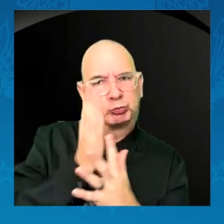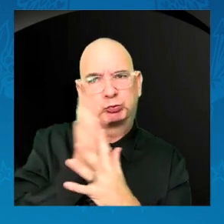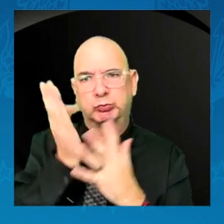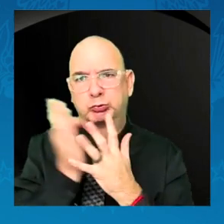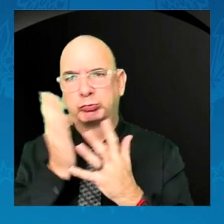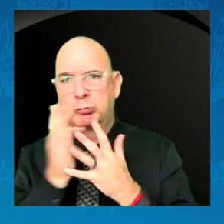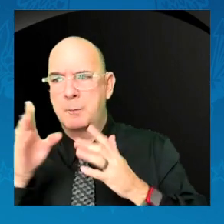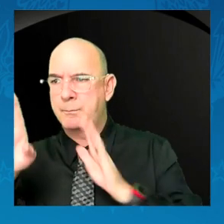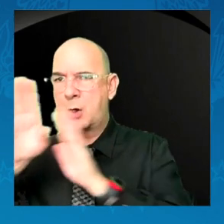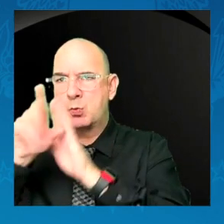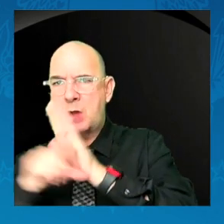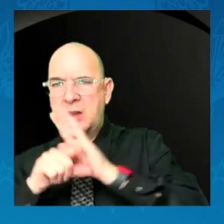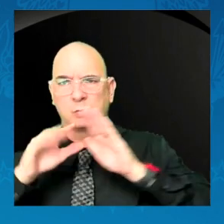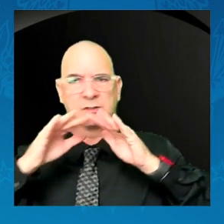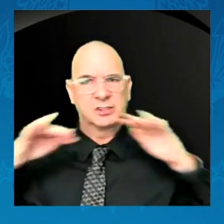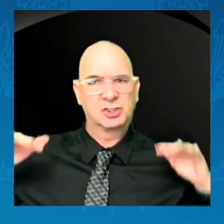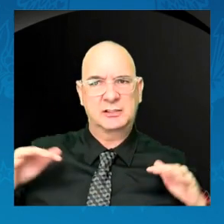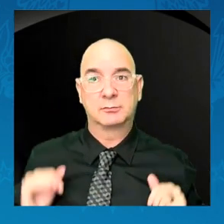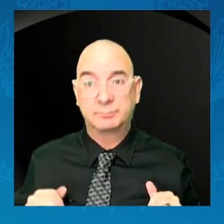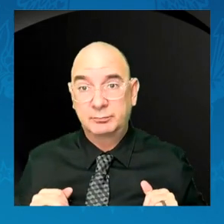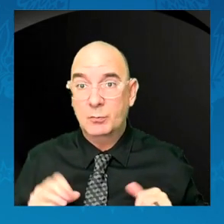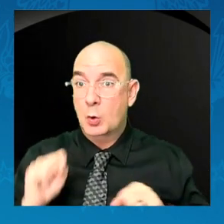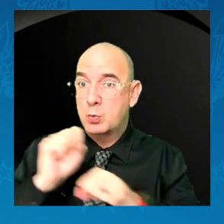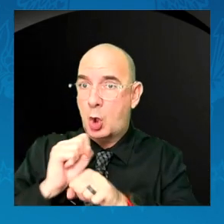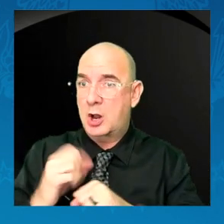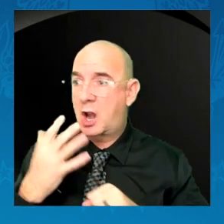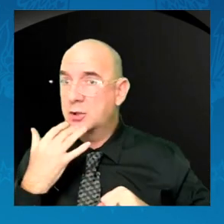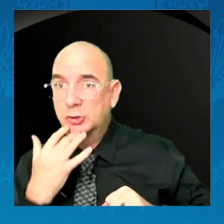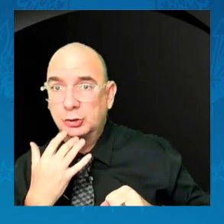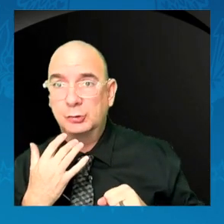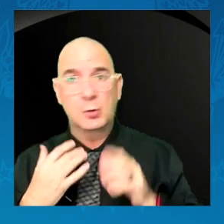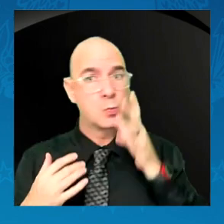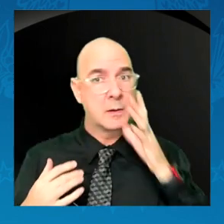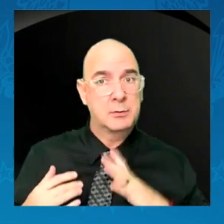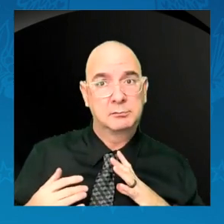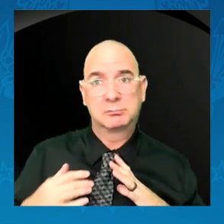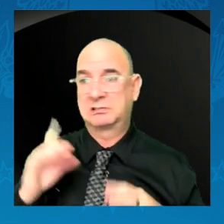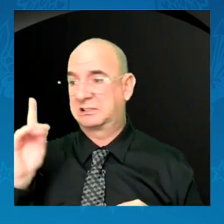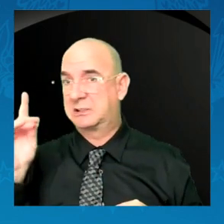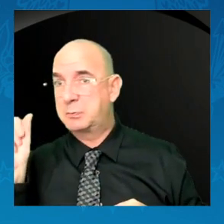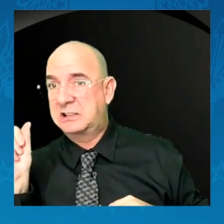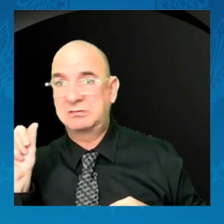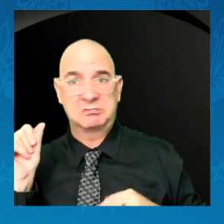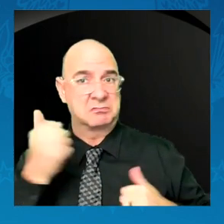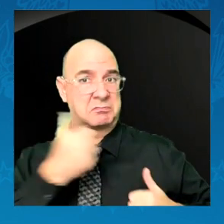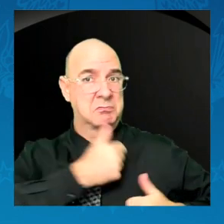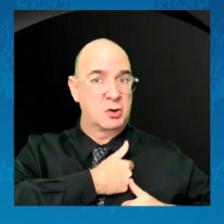Workers of color, women workers with disabilities, veterans, returning citizens and youth apprentices earn